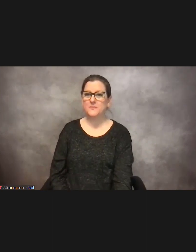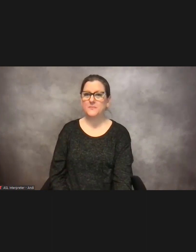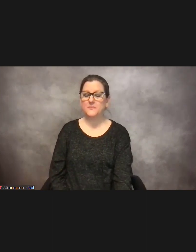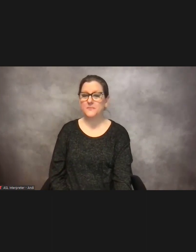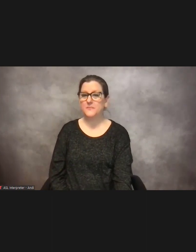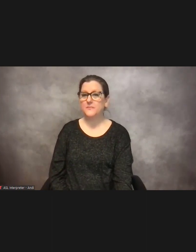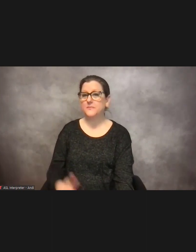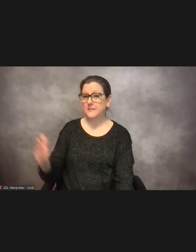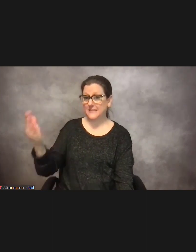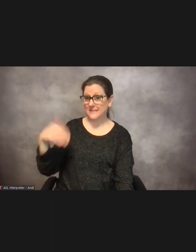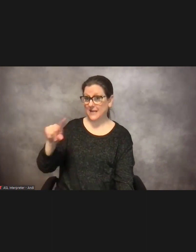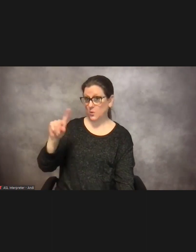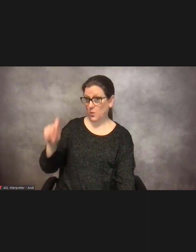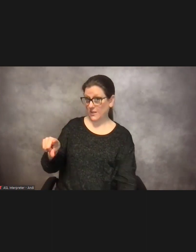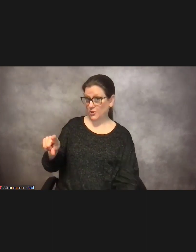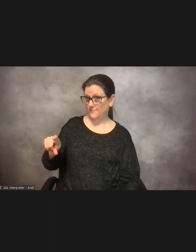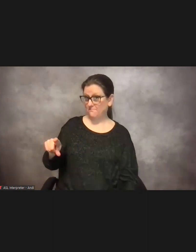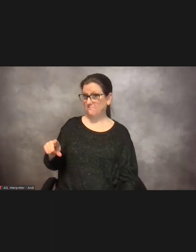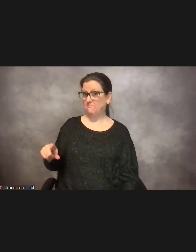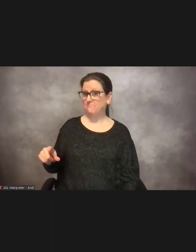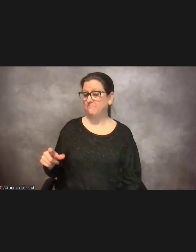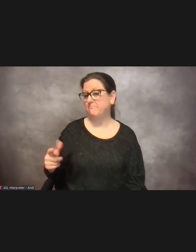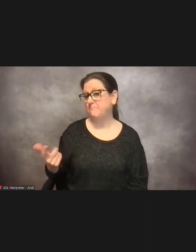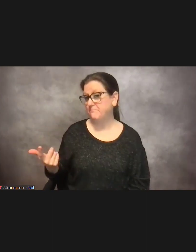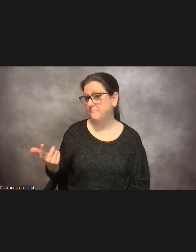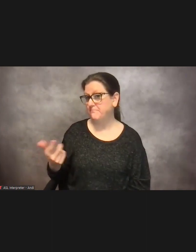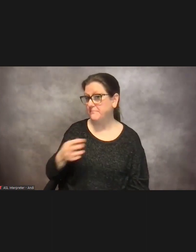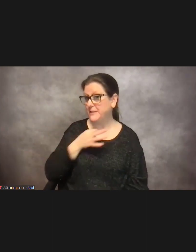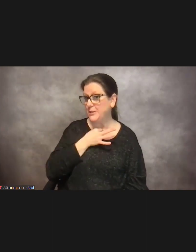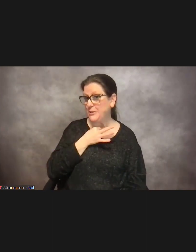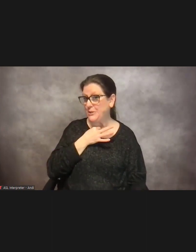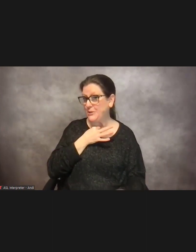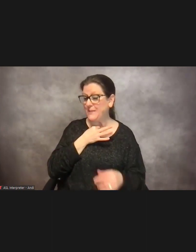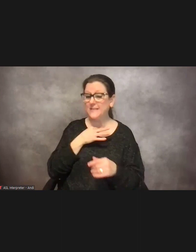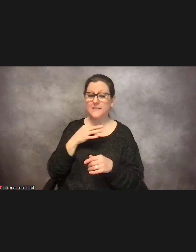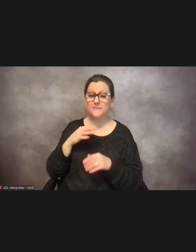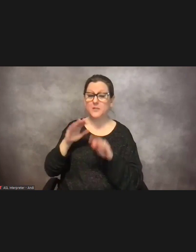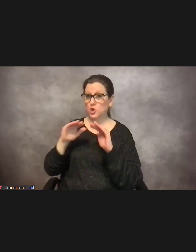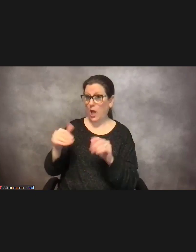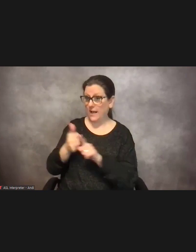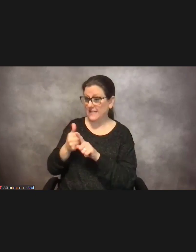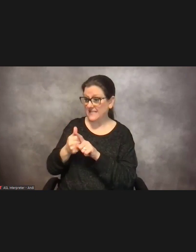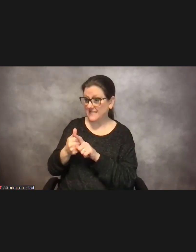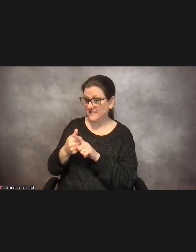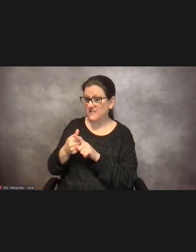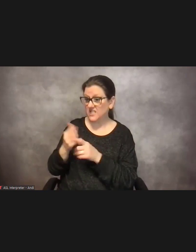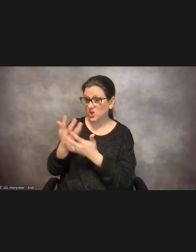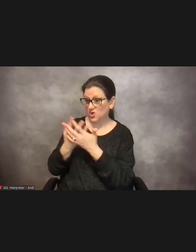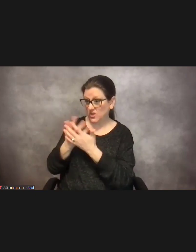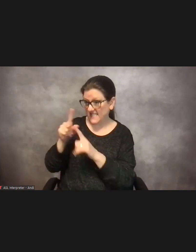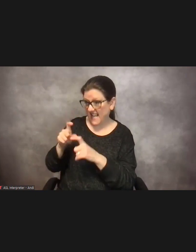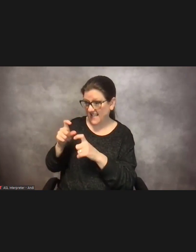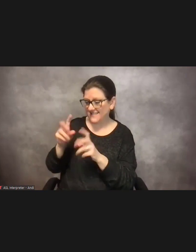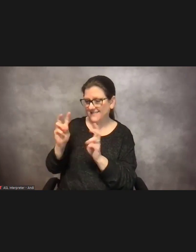Um, lots of var varying things that we can try to do and, then, it's also, if you're experienced, you'll learn when to call it and when it's time to refer.